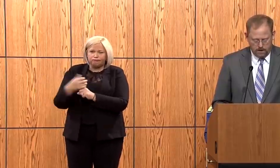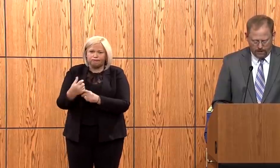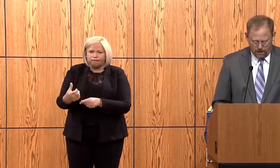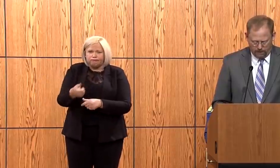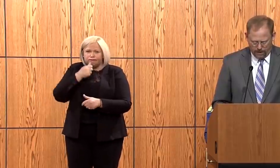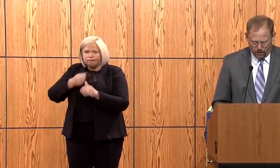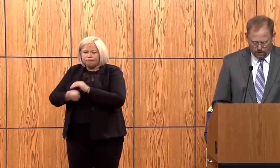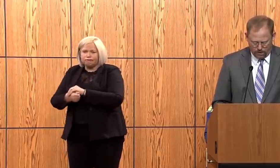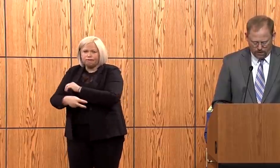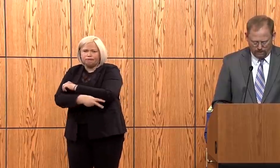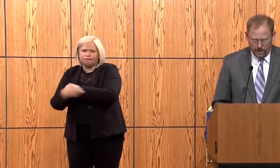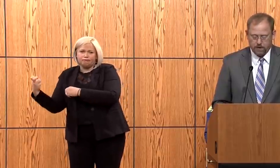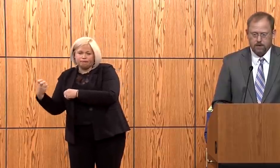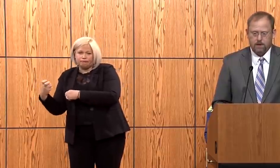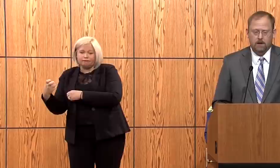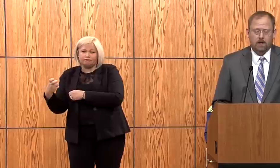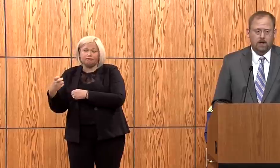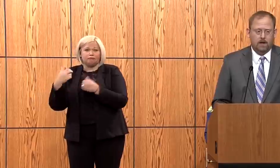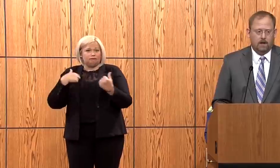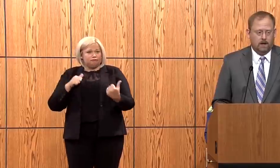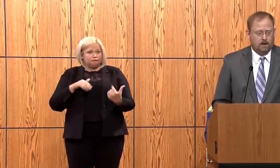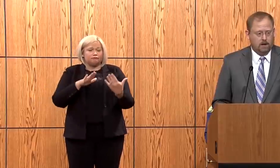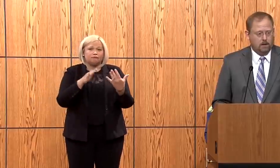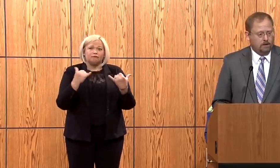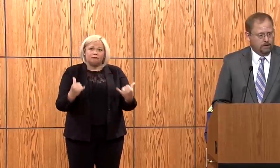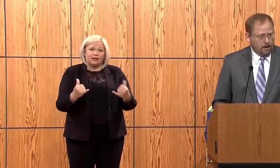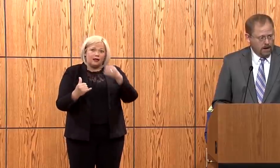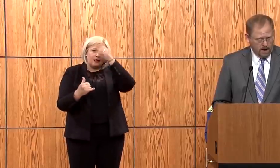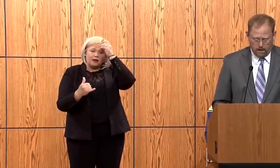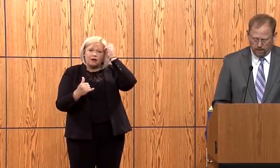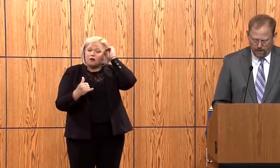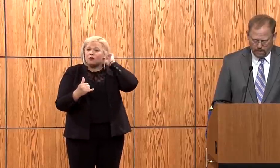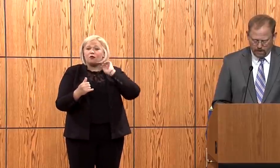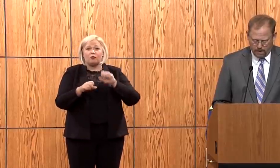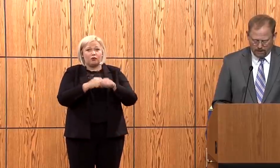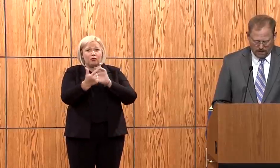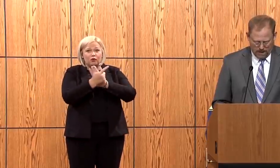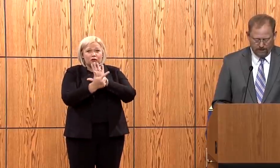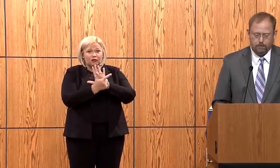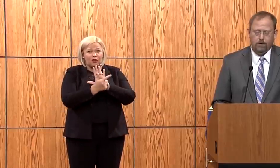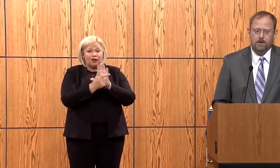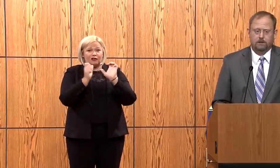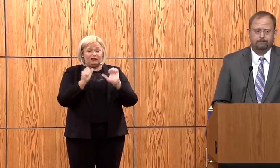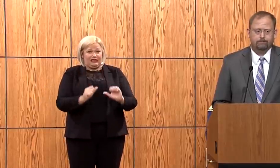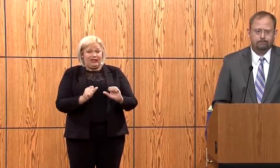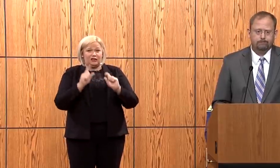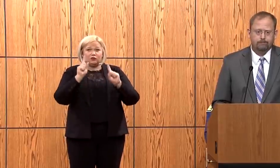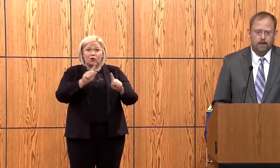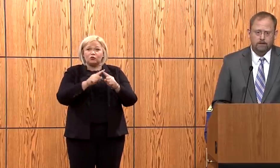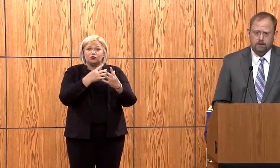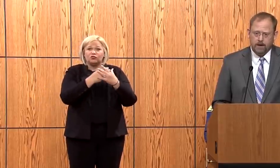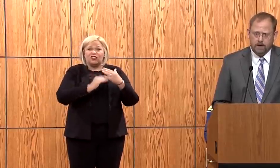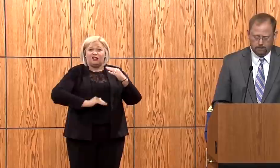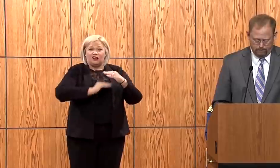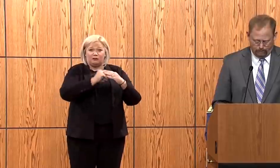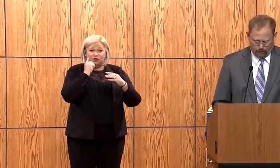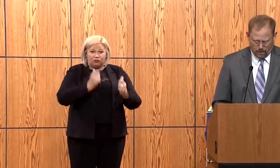DANIELLE HARRIS CONSPIRED TO KIDNAP HER FROM HER VACATION KIDNAP HER FROM HER VACATION HOME IN MICHIGAN BEFORE THE HOME IN MICHIGAN BEFORE THE ELECTION. ELECTION. UNDER FEDERAL LAW EACH OF THOSE UNDER FEDERAL LAW EACH OF THOSE INDIVIDUALS FACES A TERM OF ANY